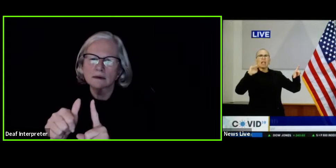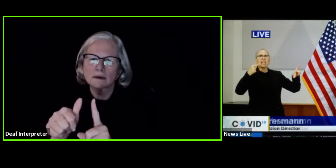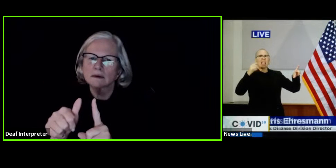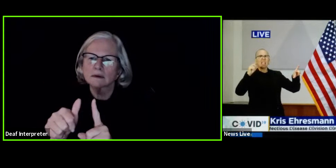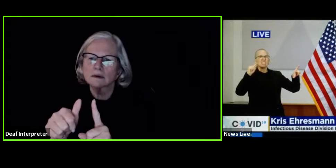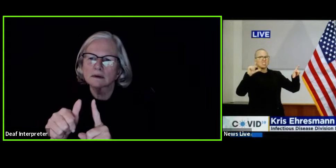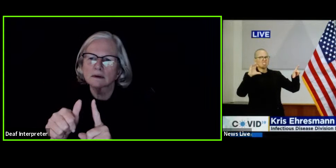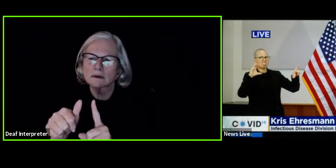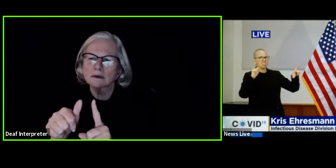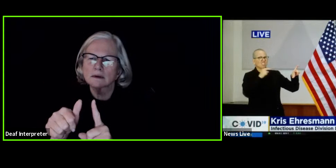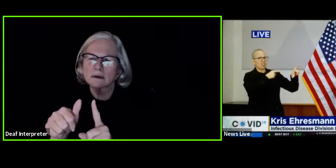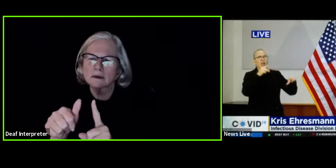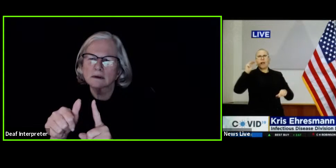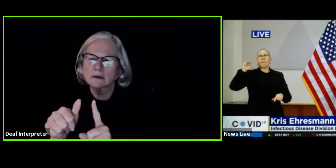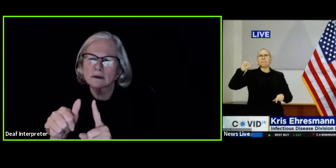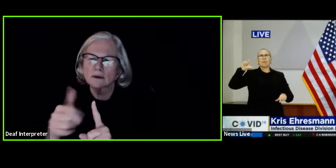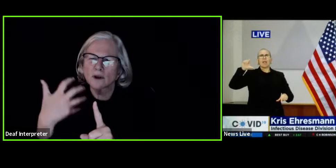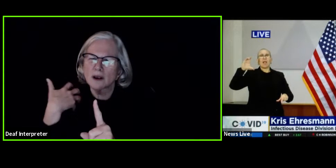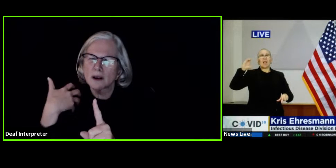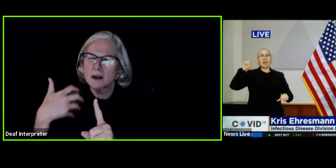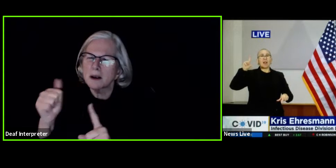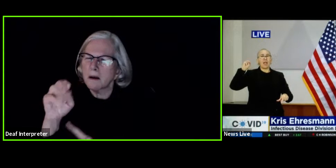ARE OVERWHELMED RIGHT NOW.